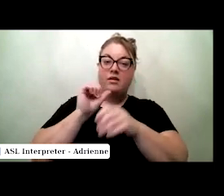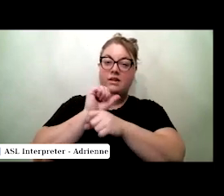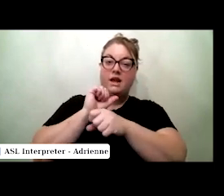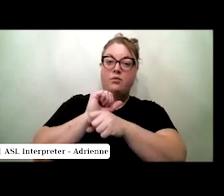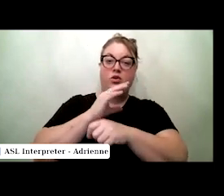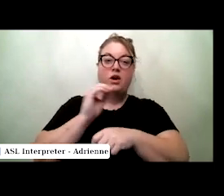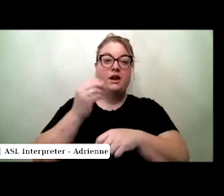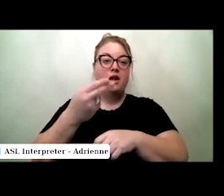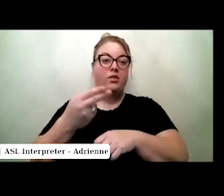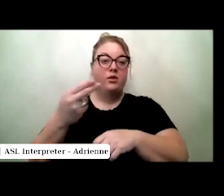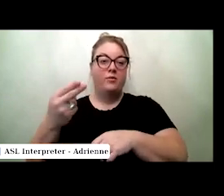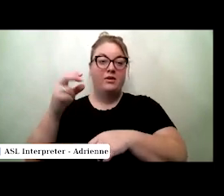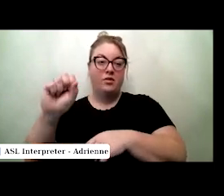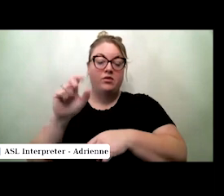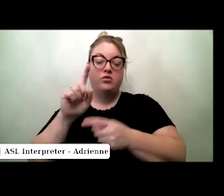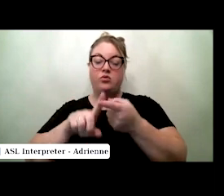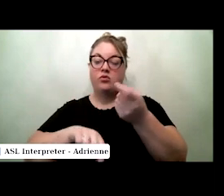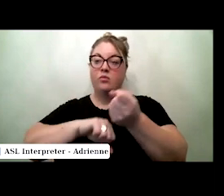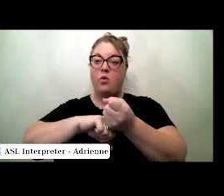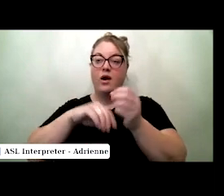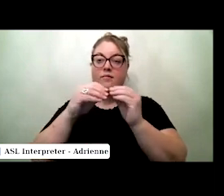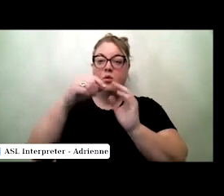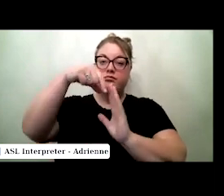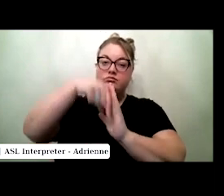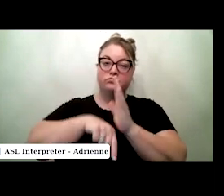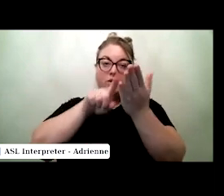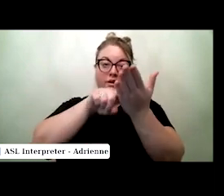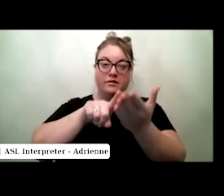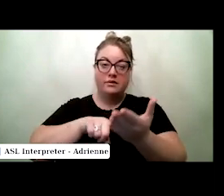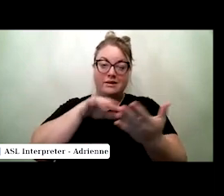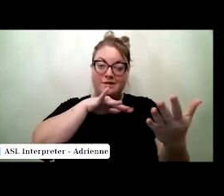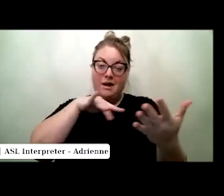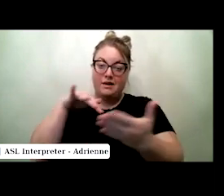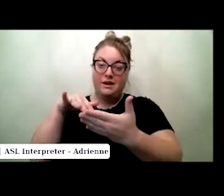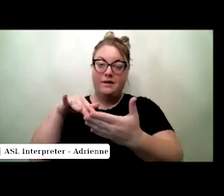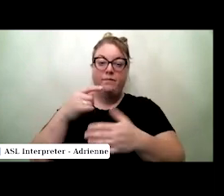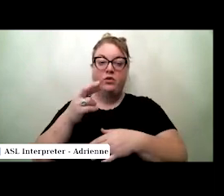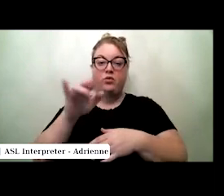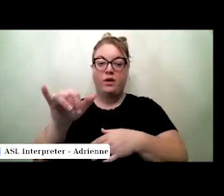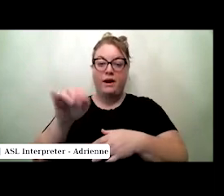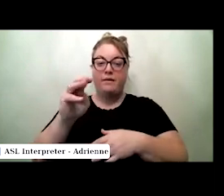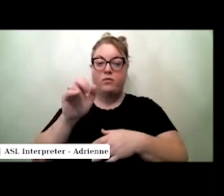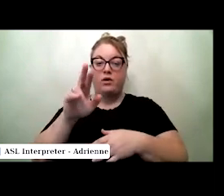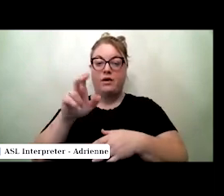To support a large scale study of the Gray Market. And that such a study would help really.